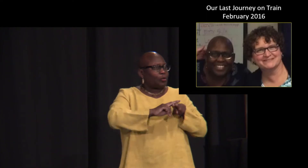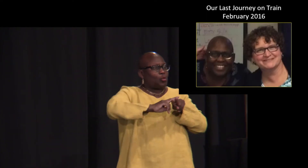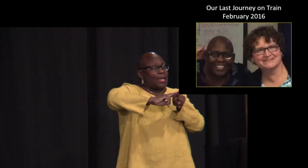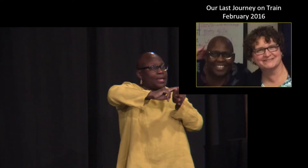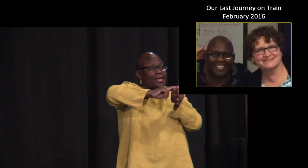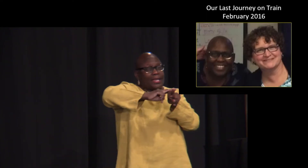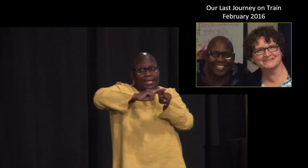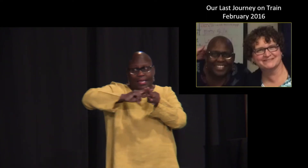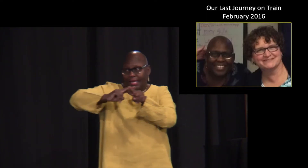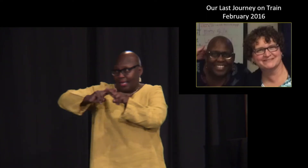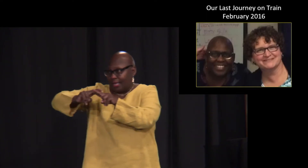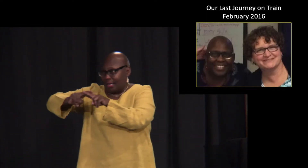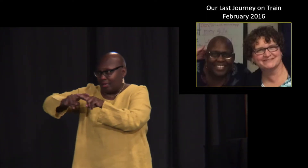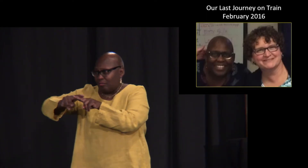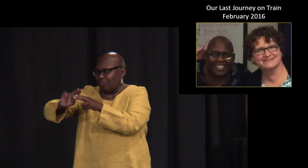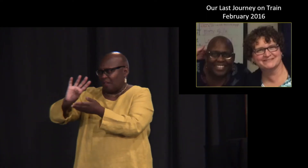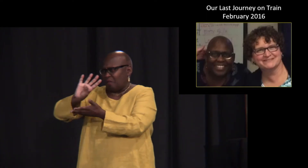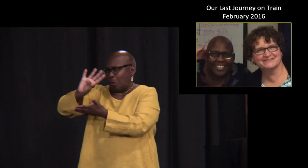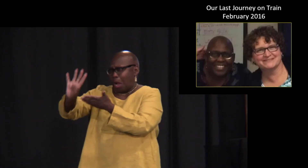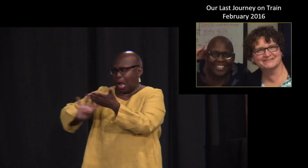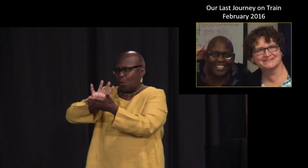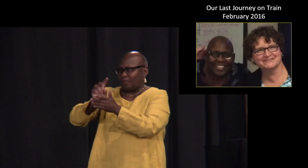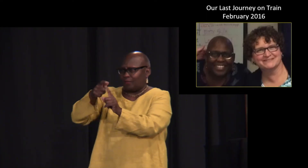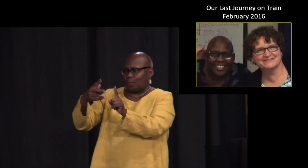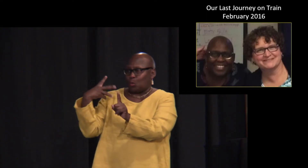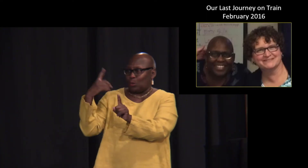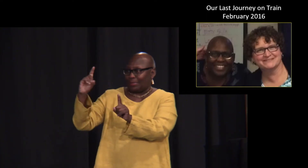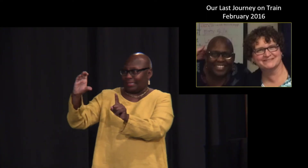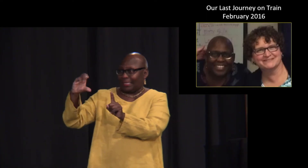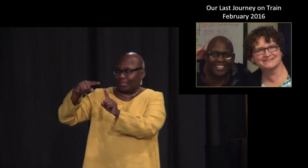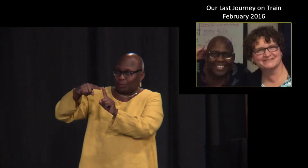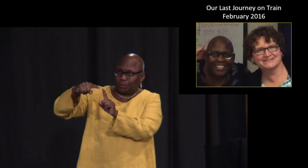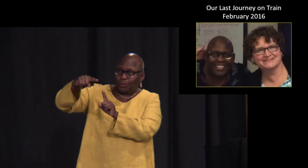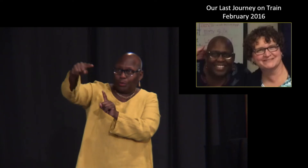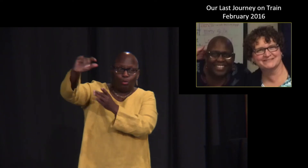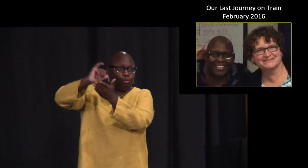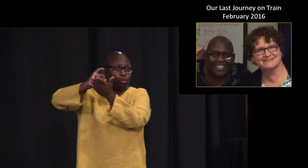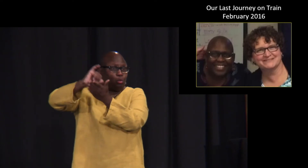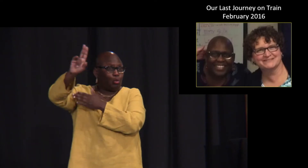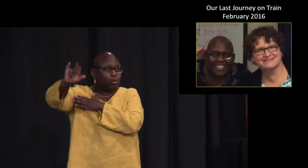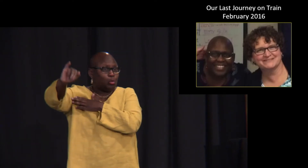I want to dedicate today's conversation to Amy Hile. Oh and let me explain a little bit about why.